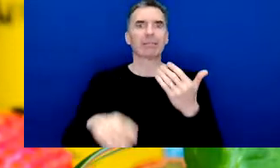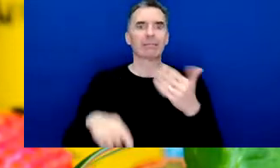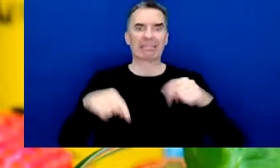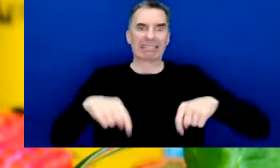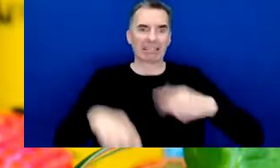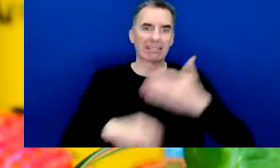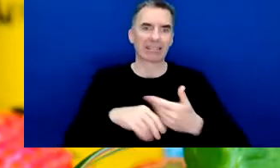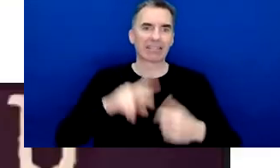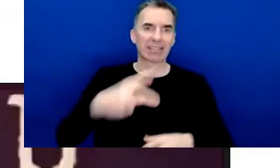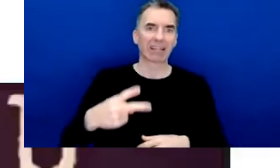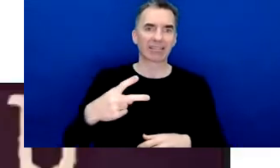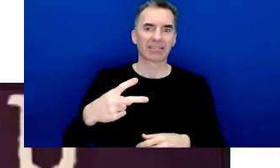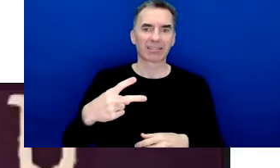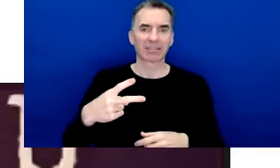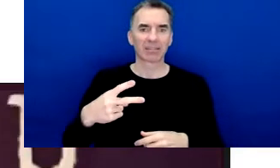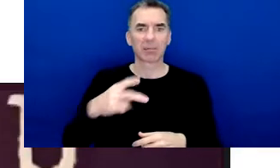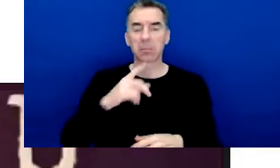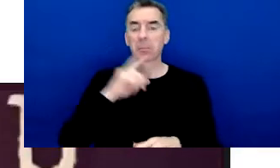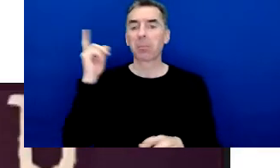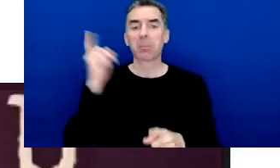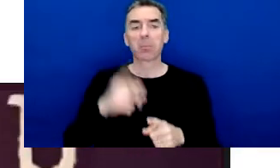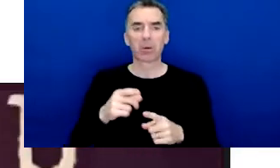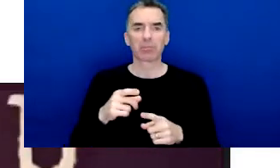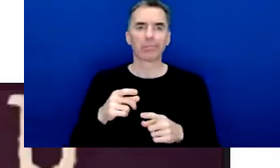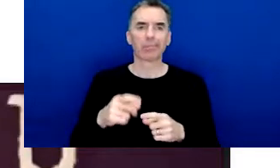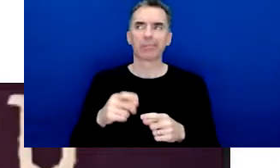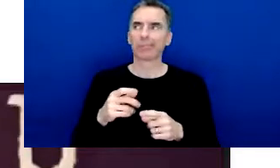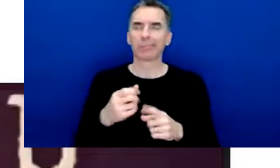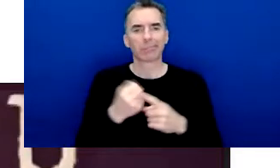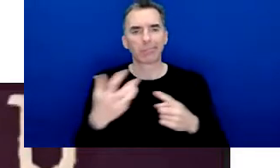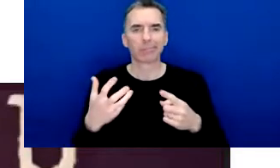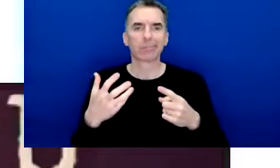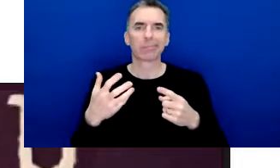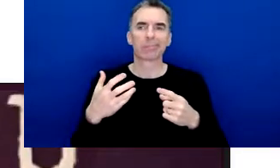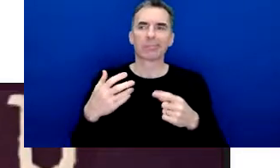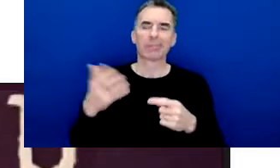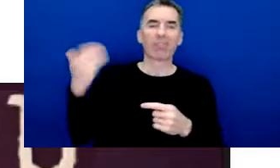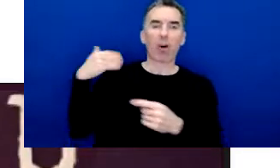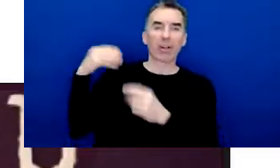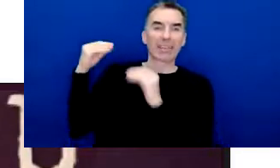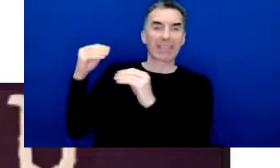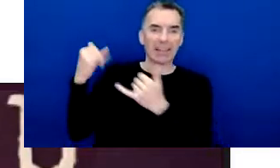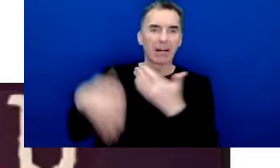And this is all it is, is just a continuation. So the goals for today are to share ideas on how to build community